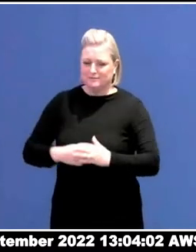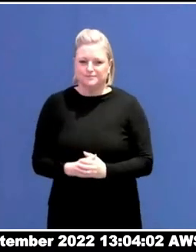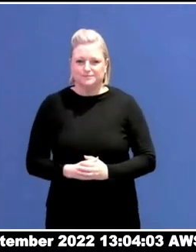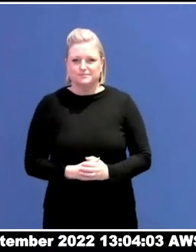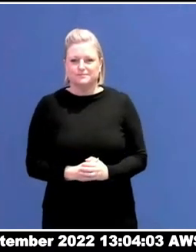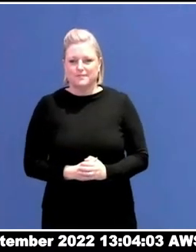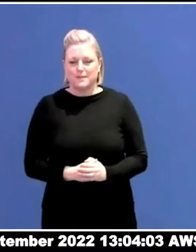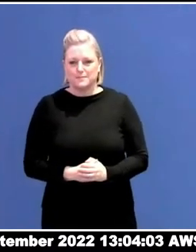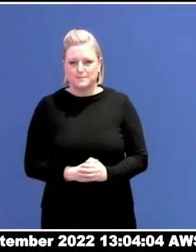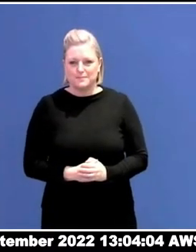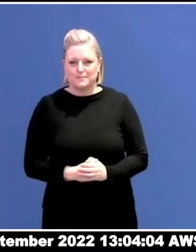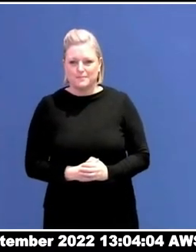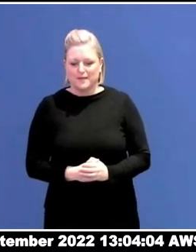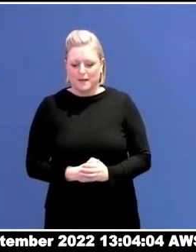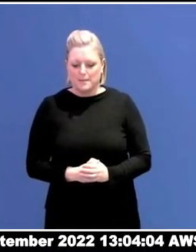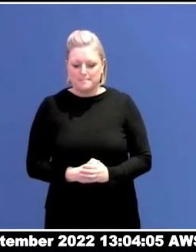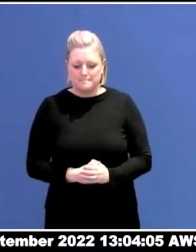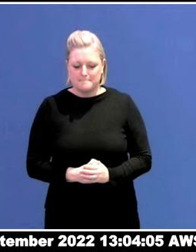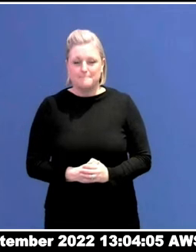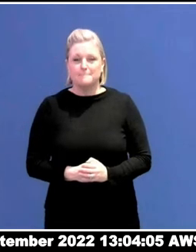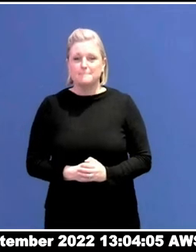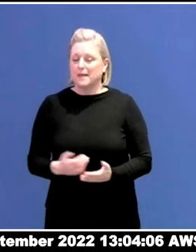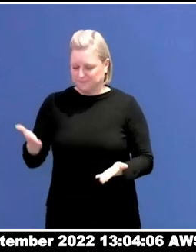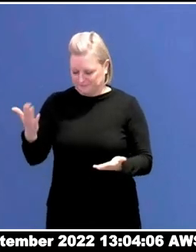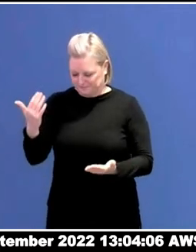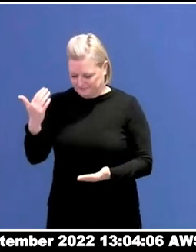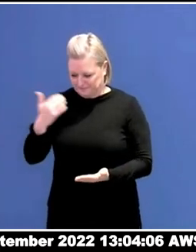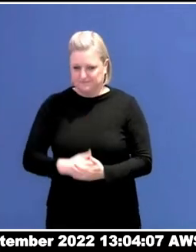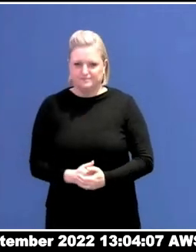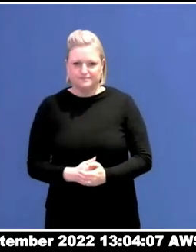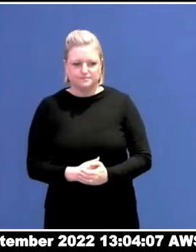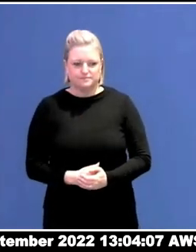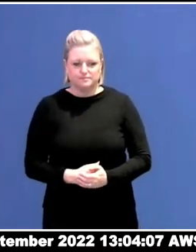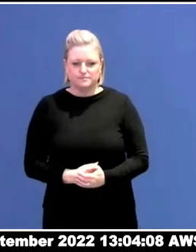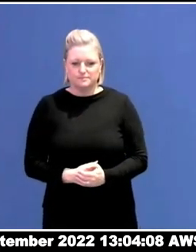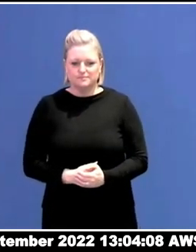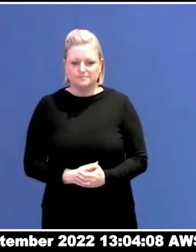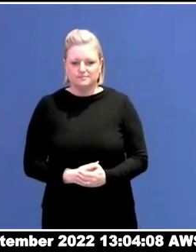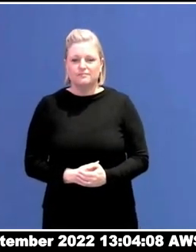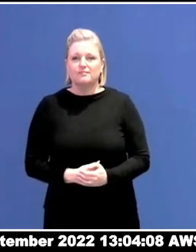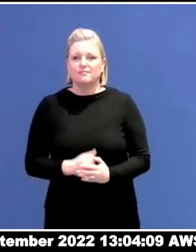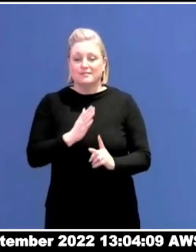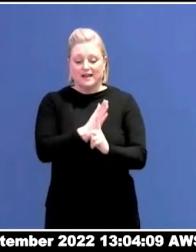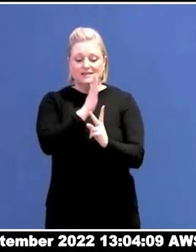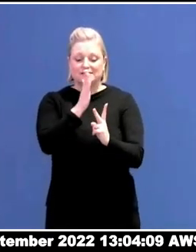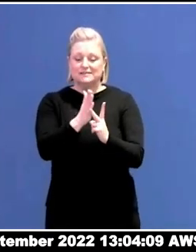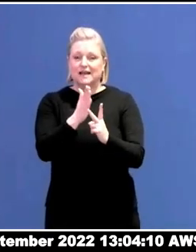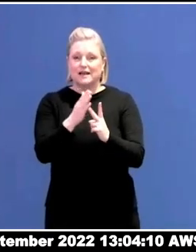Carry on, Mr Griffin. The second witness is Deborah Kilroy OAM.